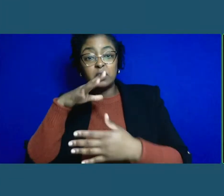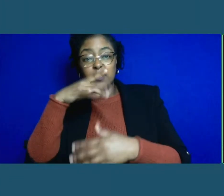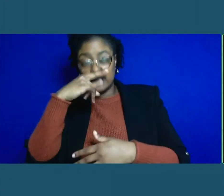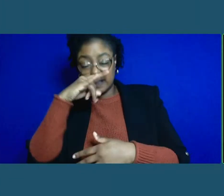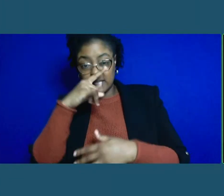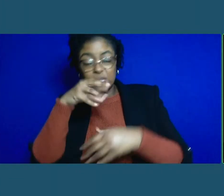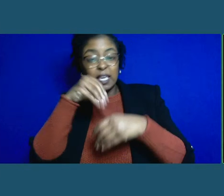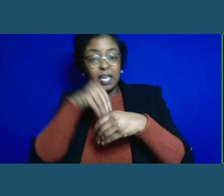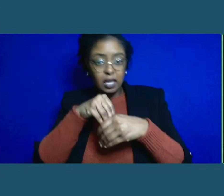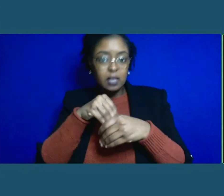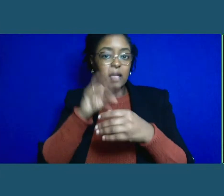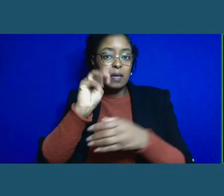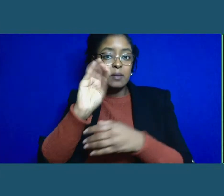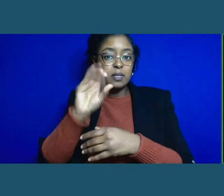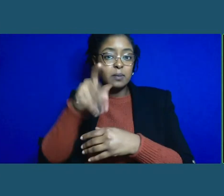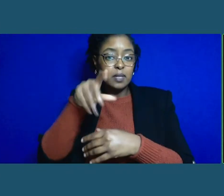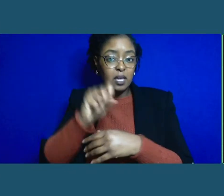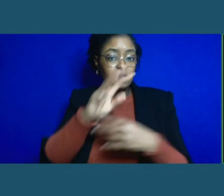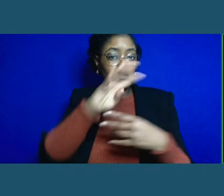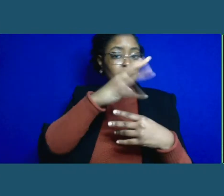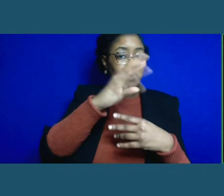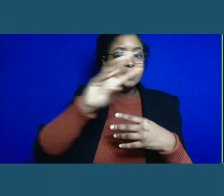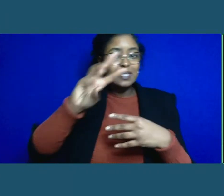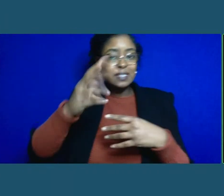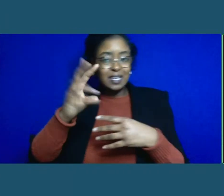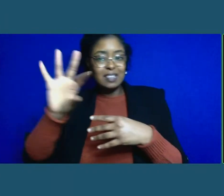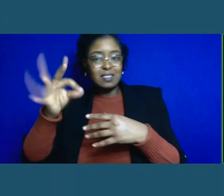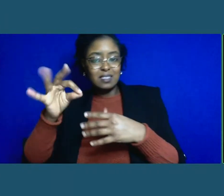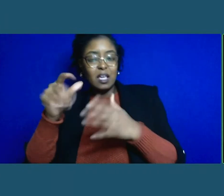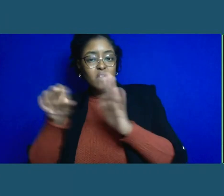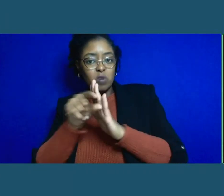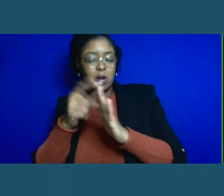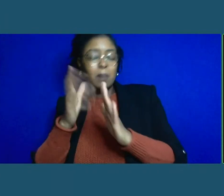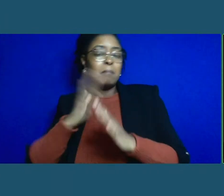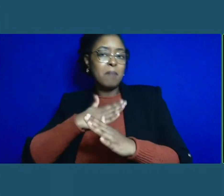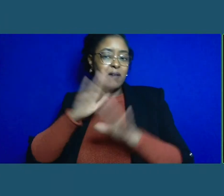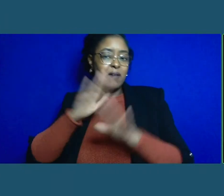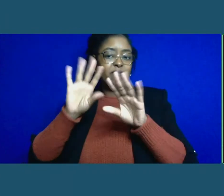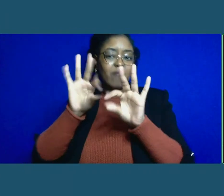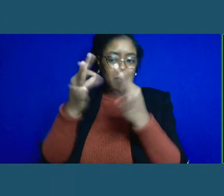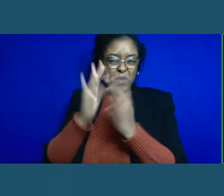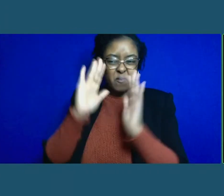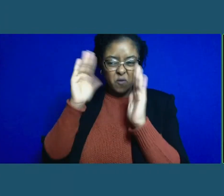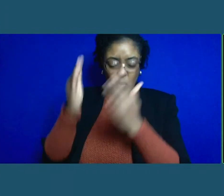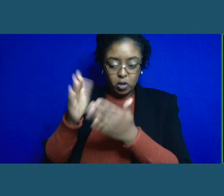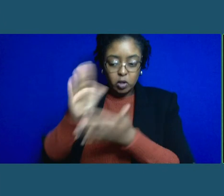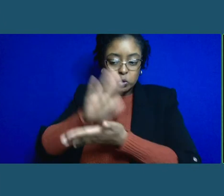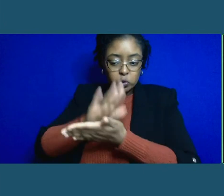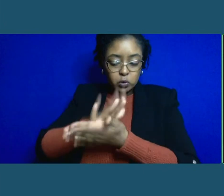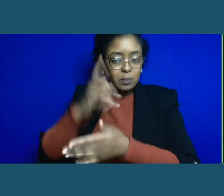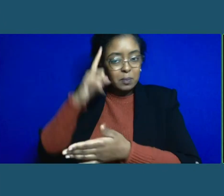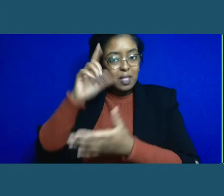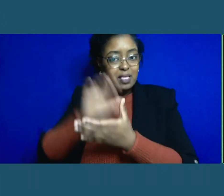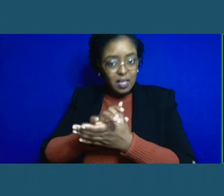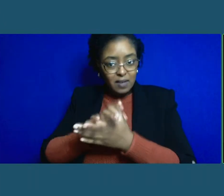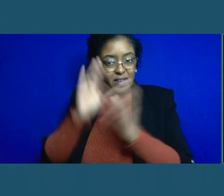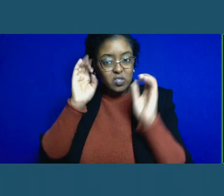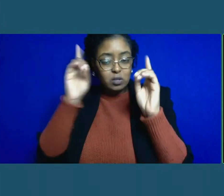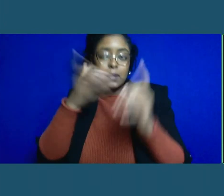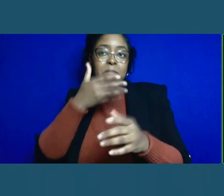is Del. Maybe Yangon's I have three kids in M.C.P.S. for six and ninth grade. My family is